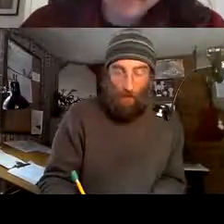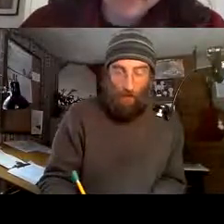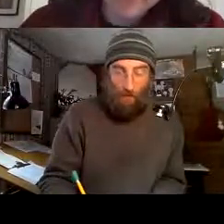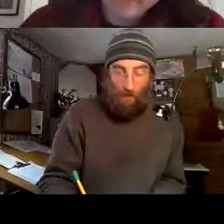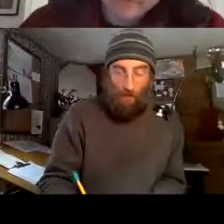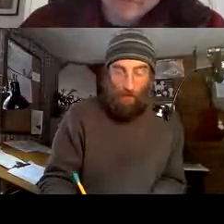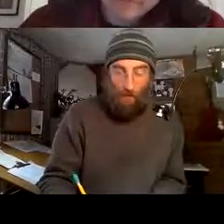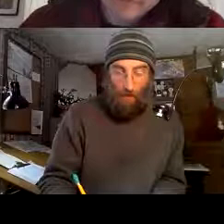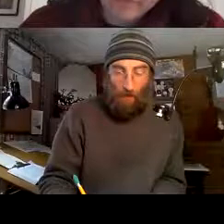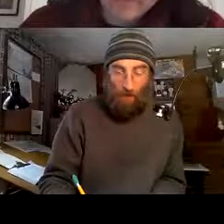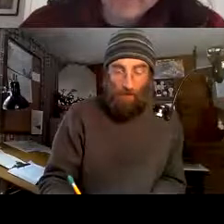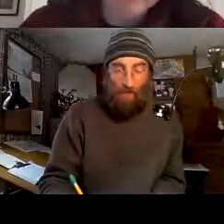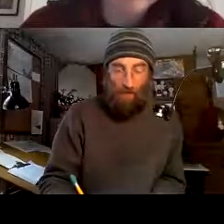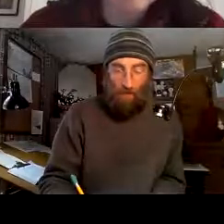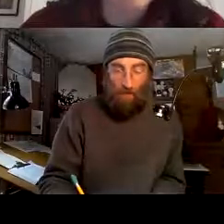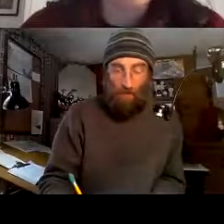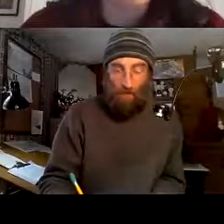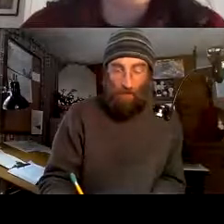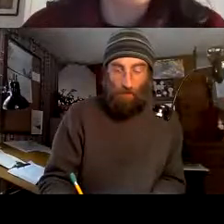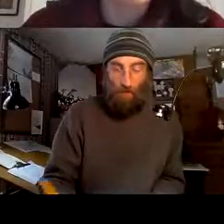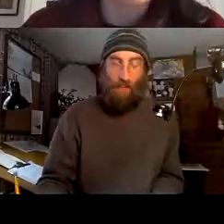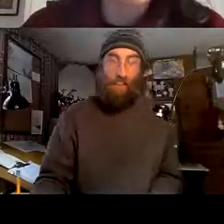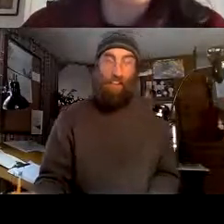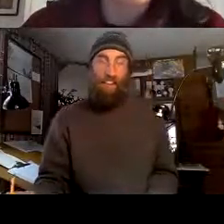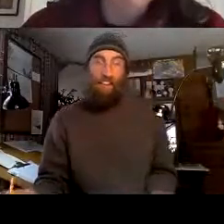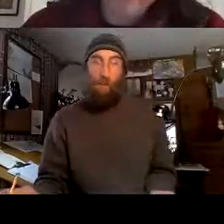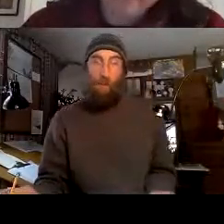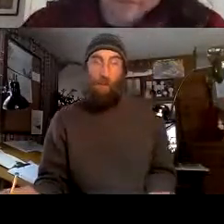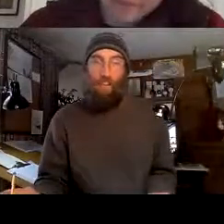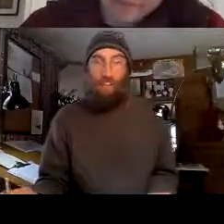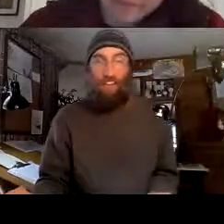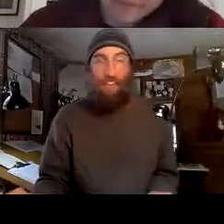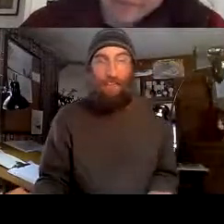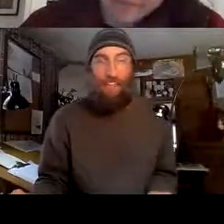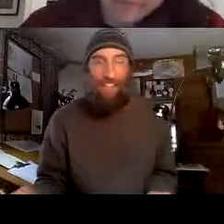Try opening the mouth about like that... I hear people chuckling, right,